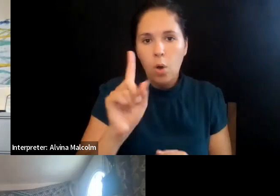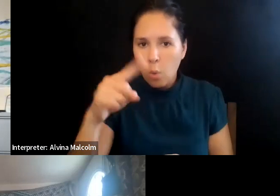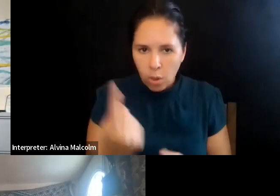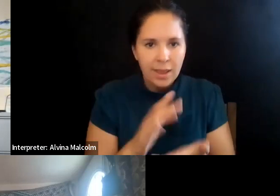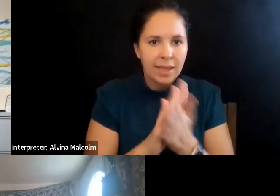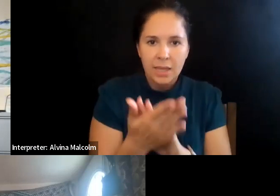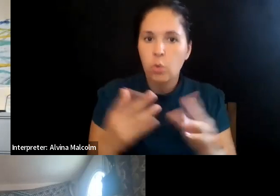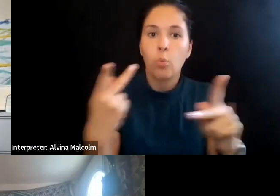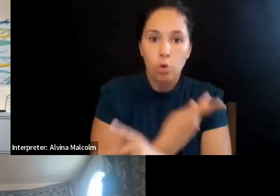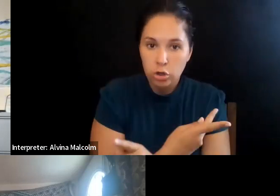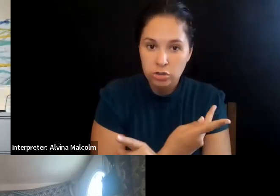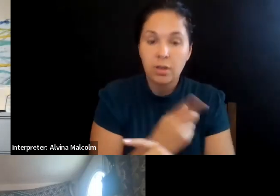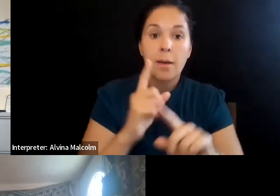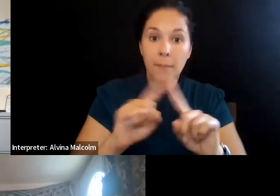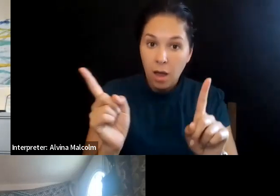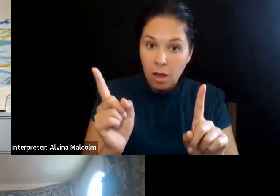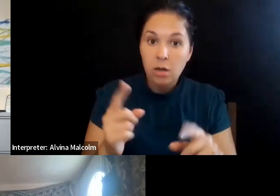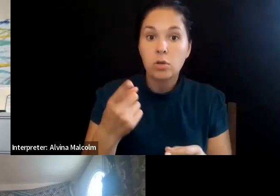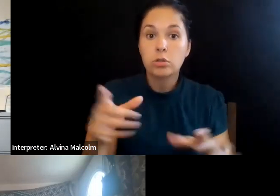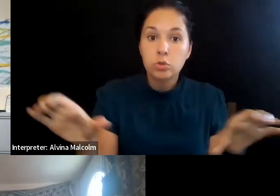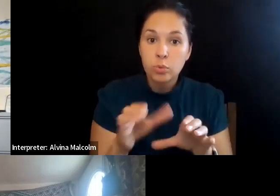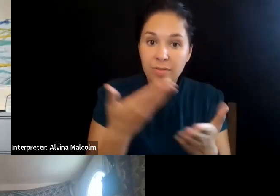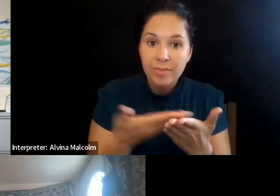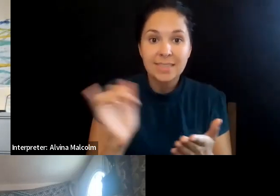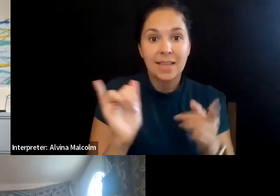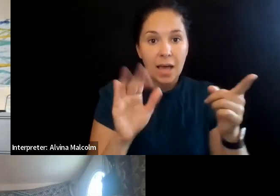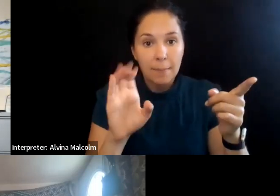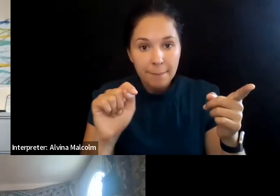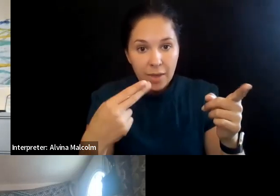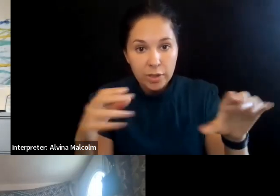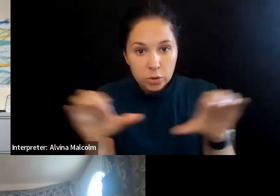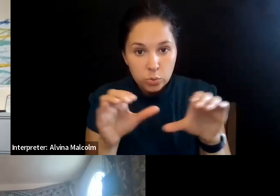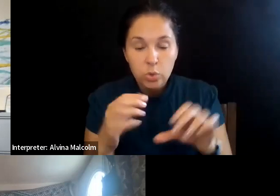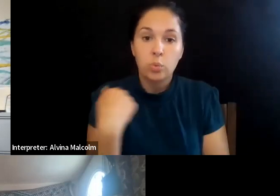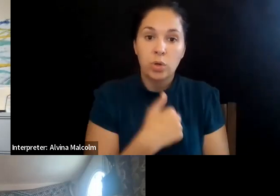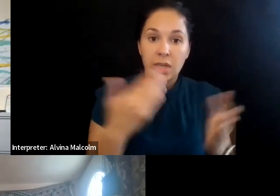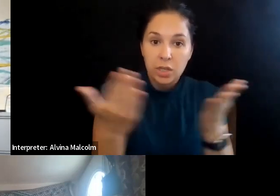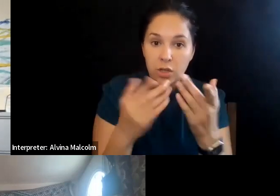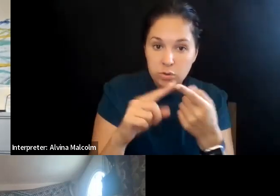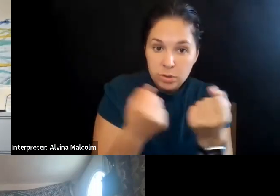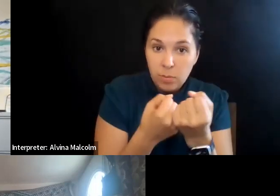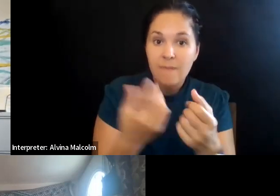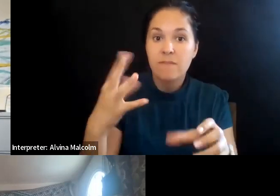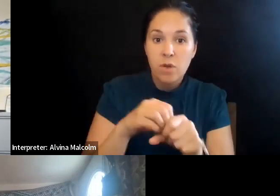from following hurricane Katrina. This is here, and it's only going to get